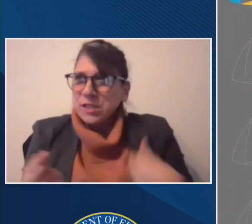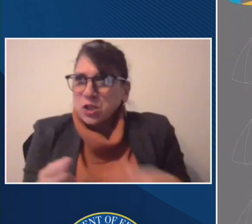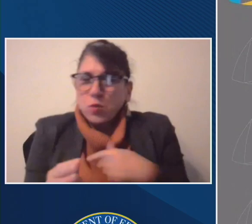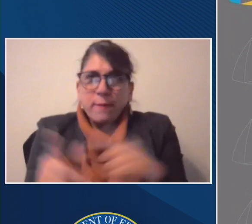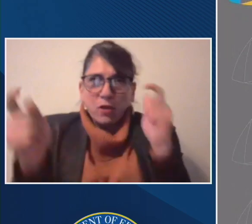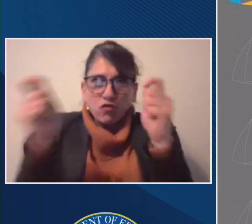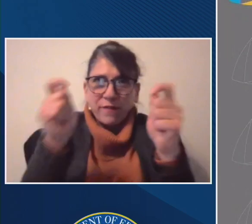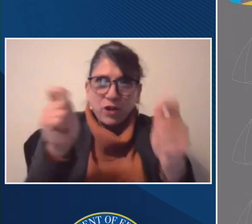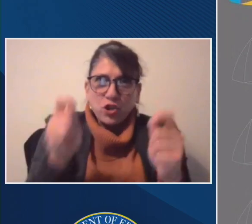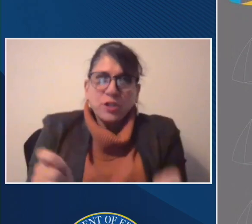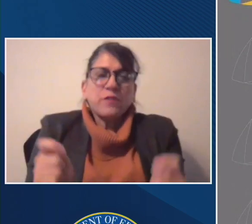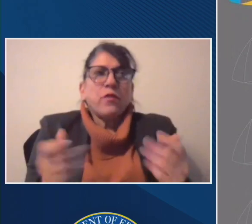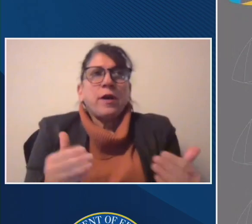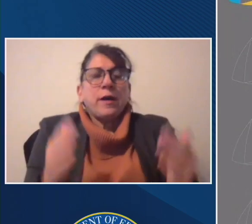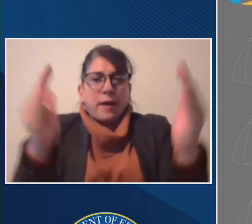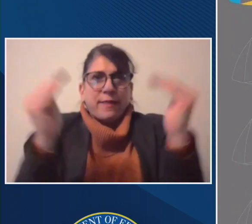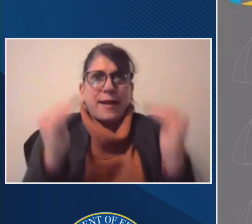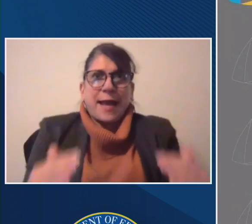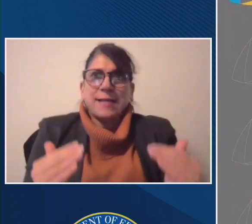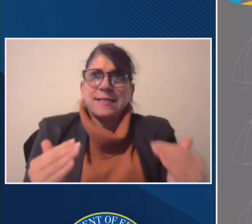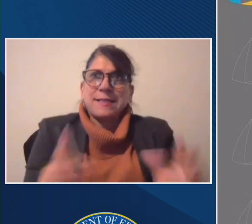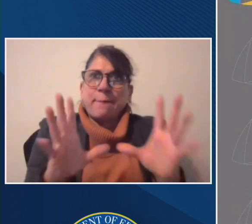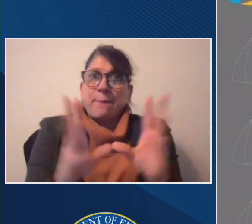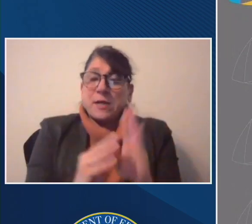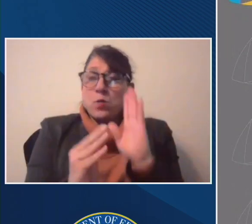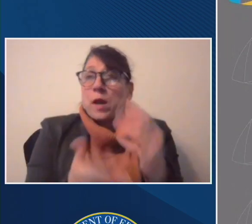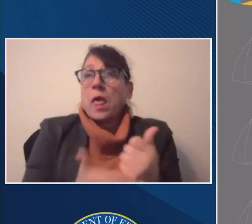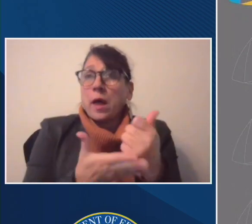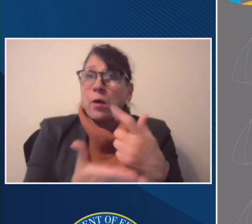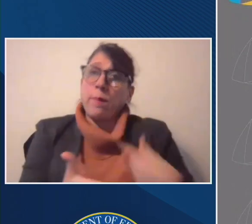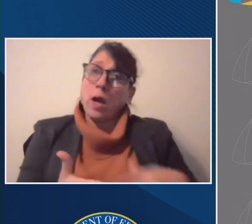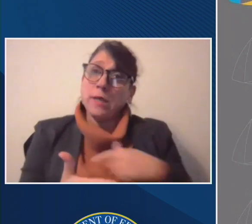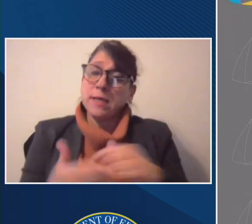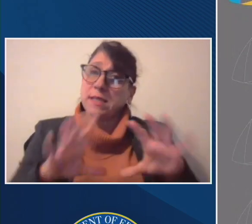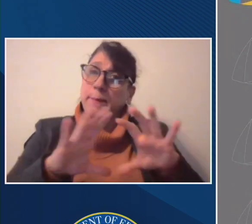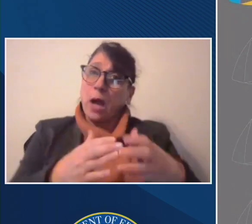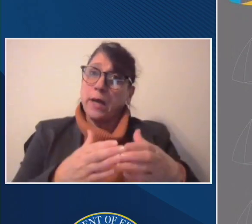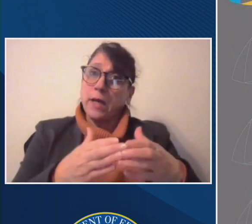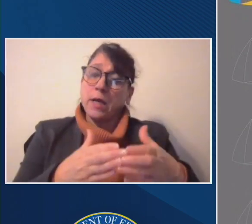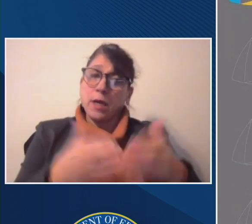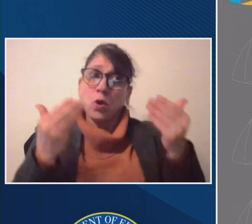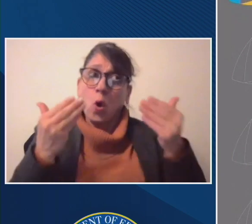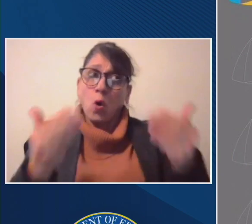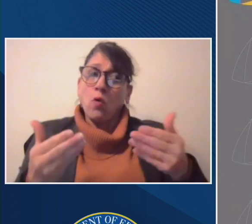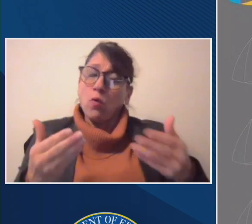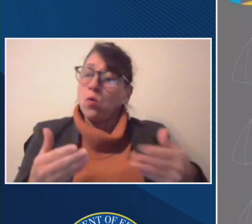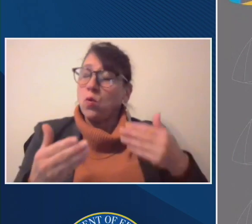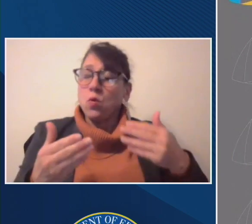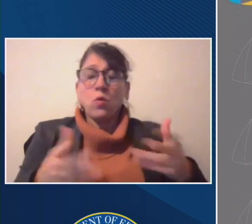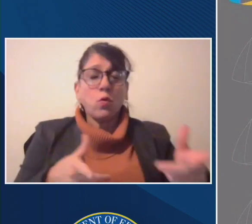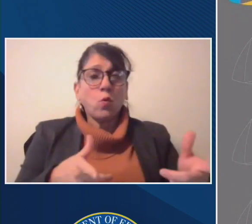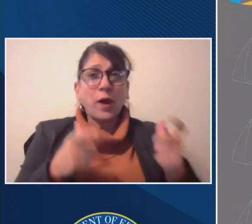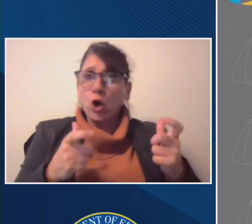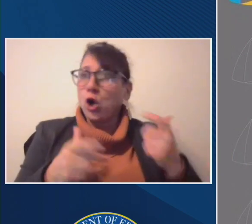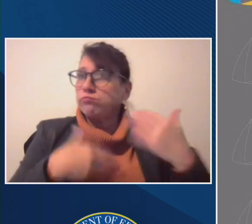set of meetings would be helpful. It'll help us as a body move more quickly. And with that, I would nominate Sheryl